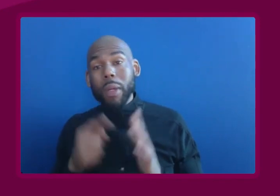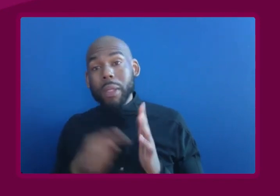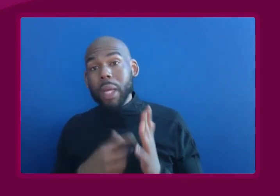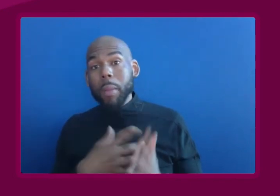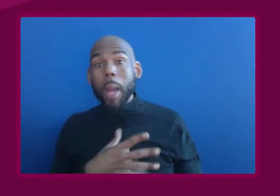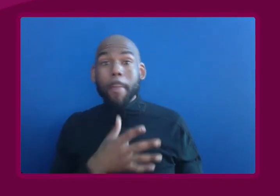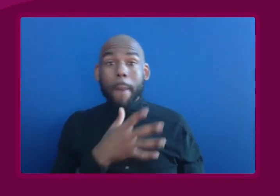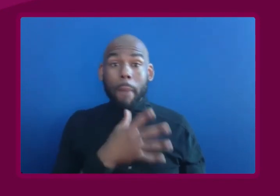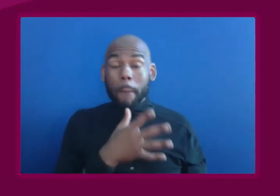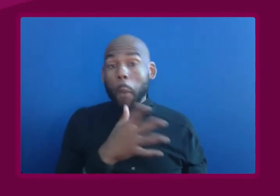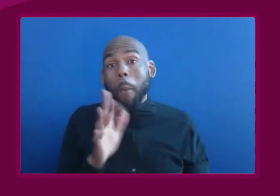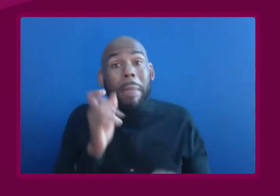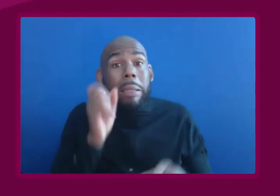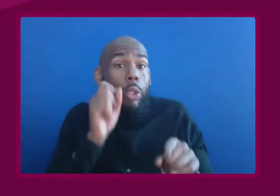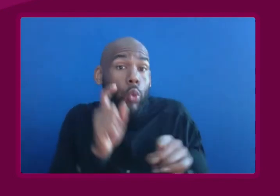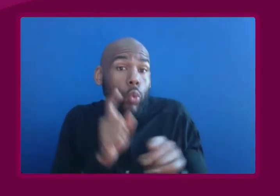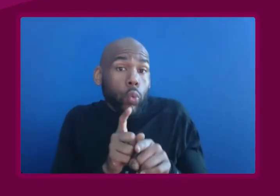mother, even my sister.